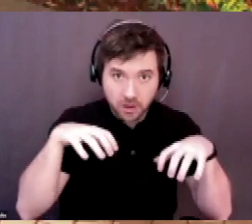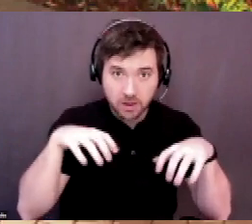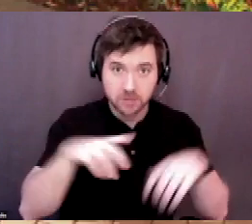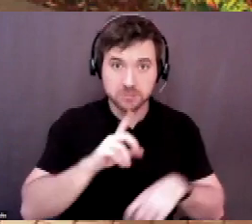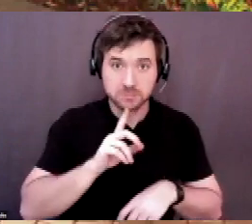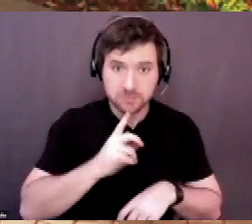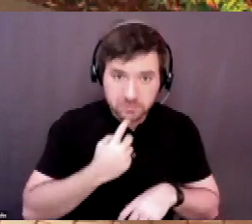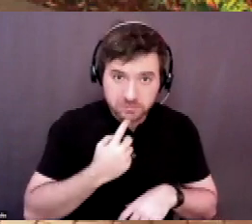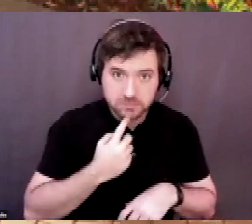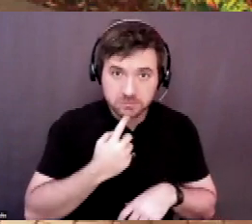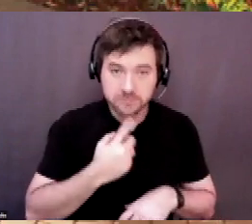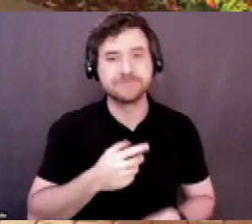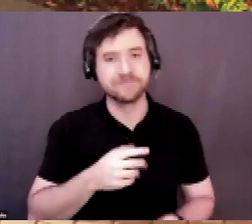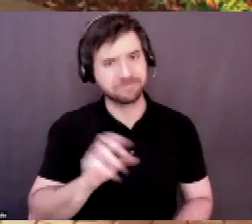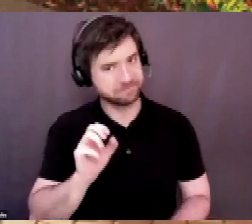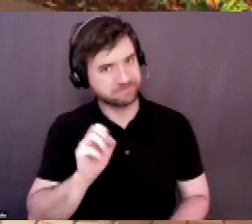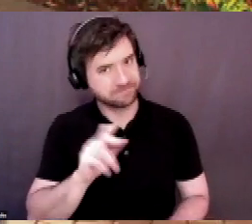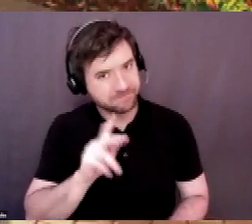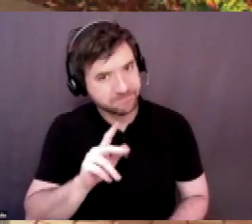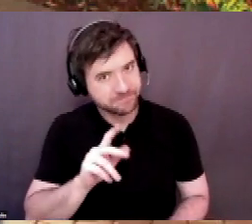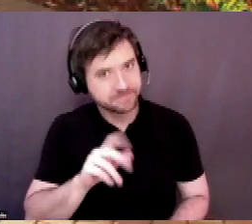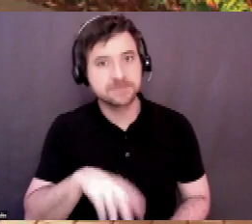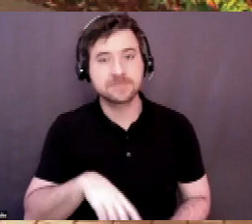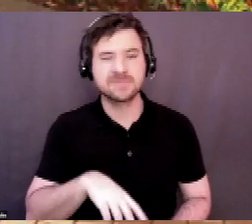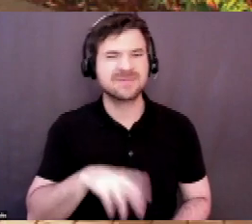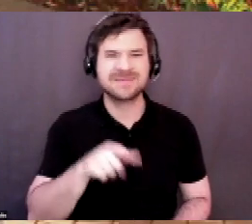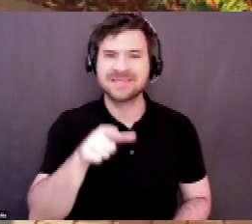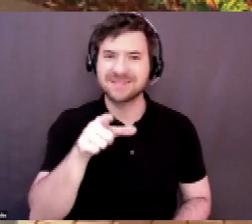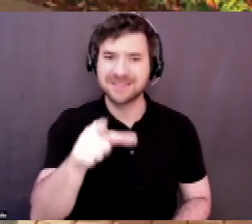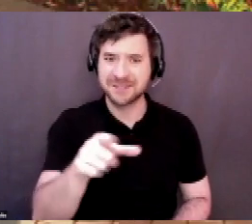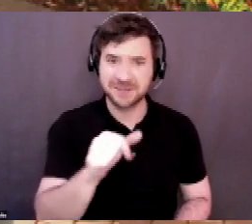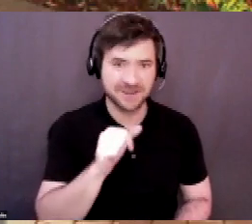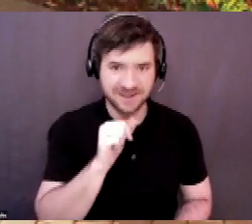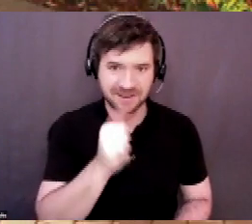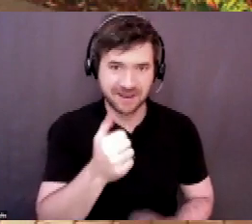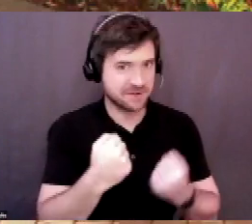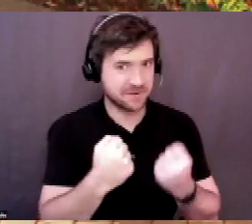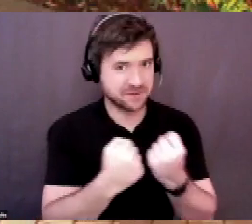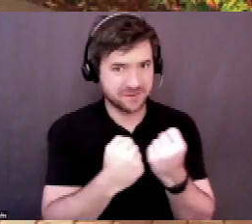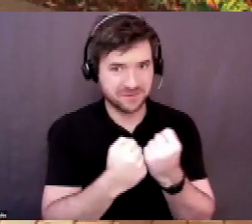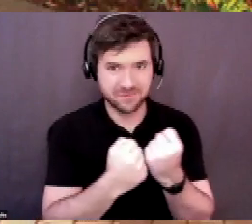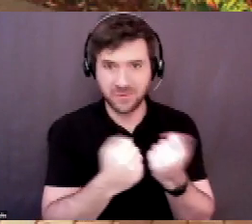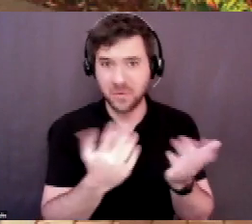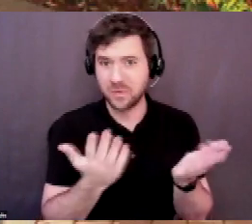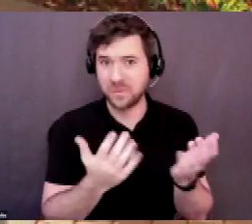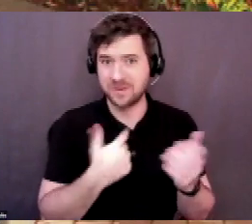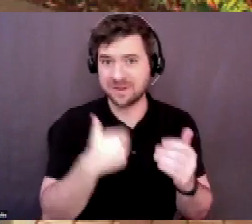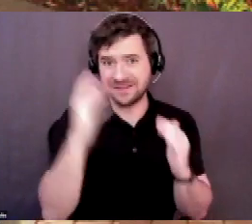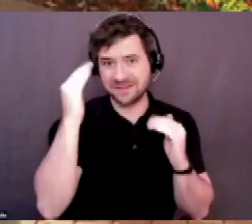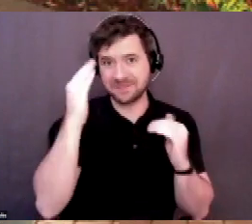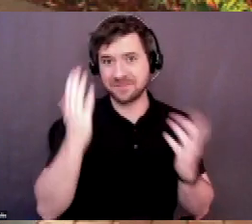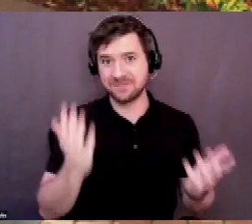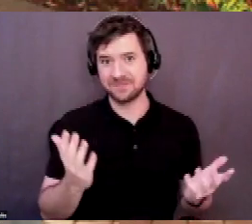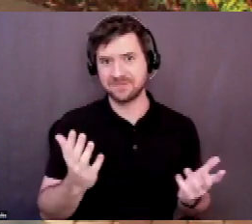She wasn't as supportive as I had expected her to be. I was very disappointed by that.